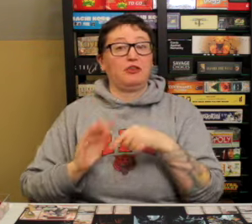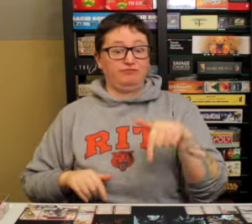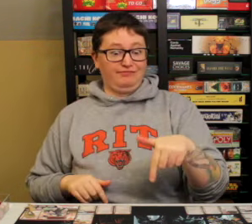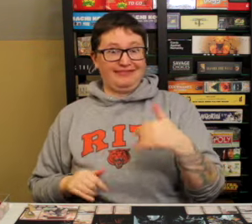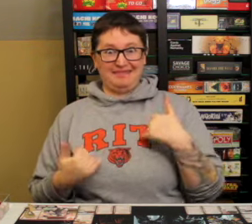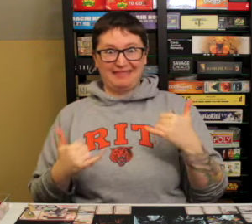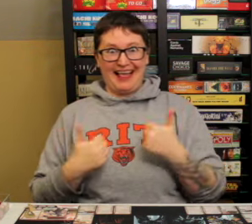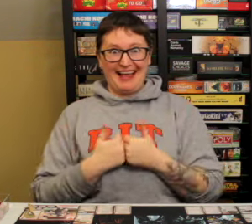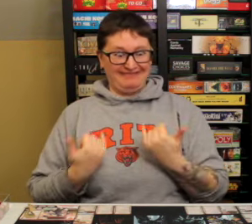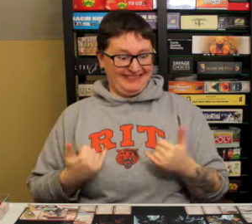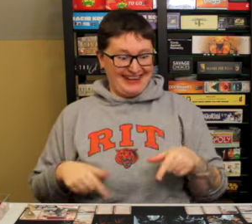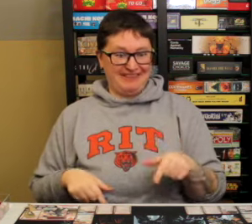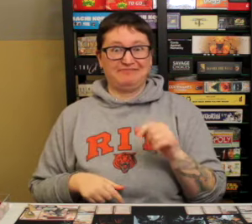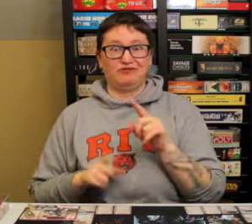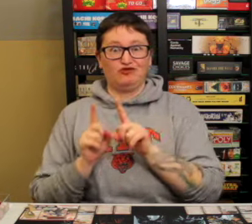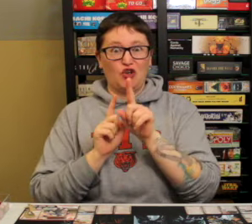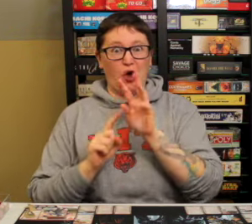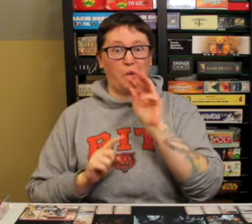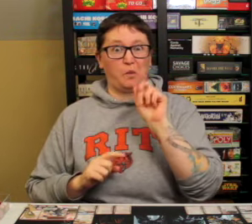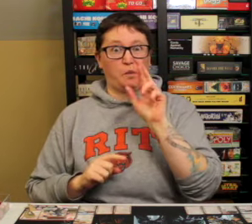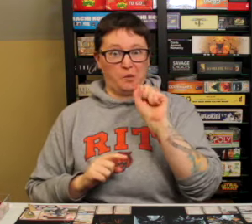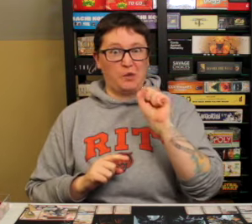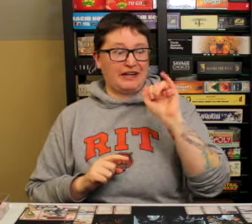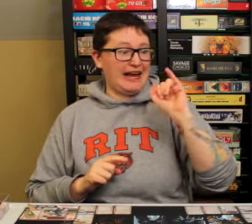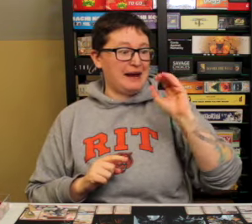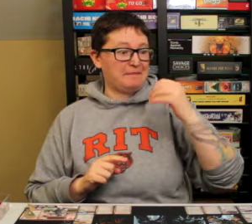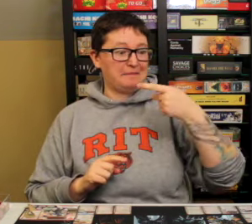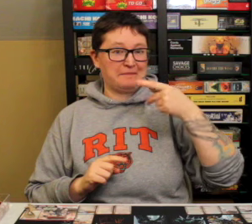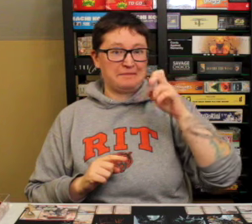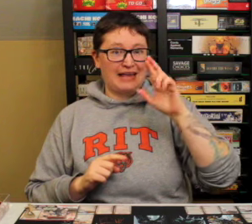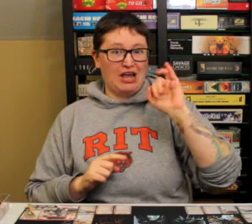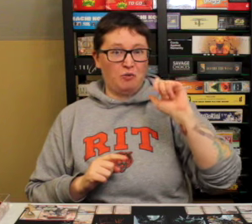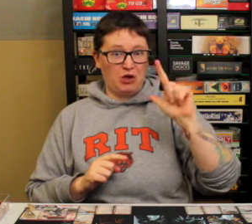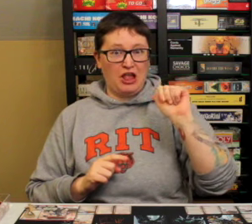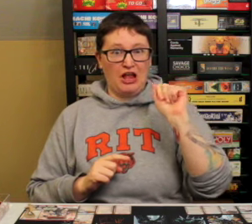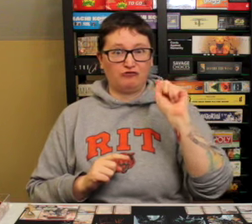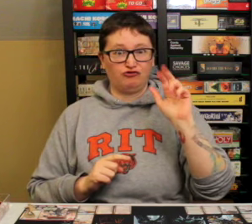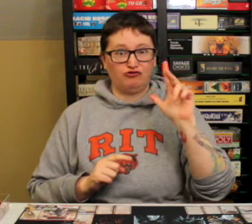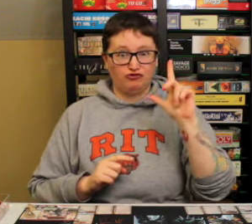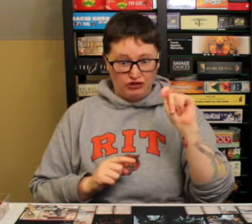An example of that would actually be the game that I'm playing now which is called Imperial Assault .